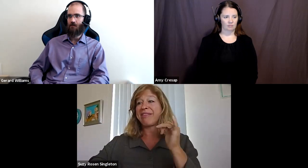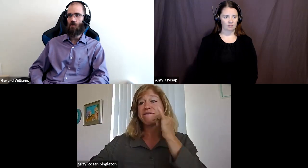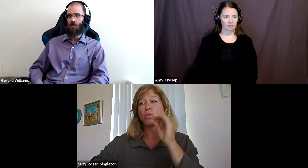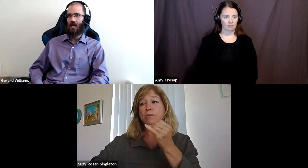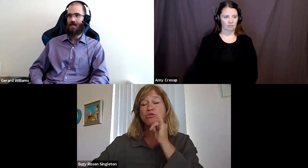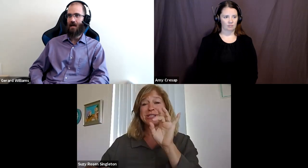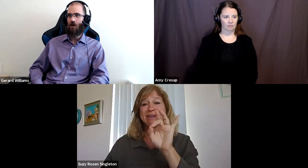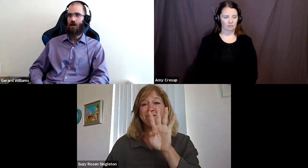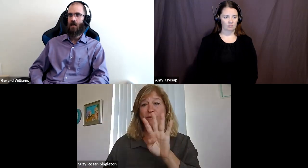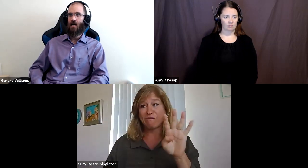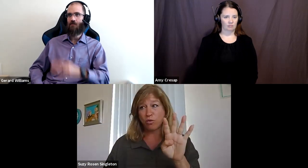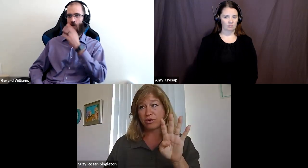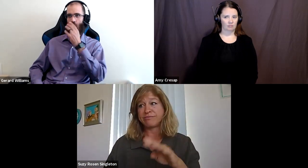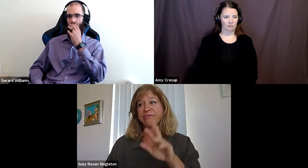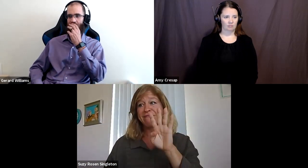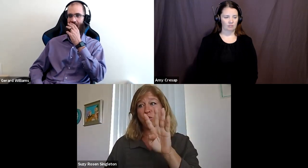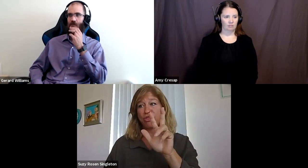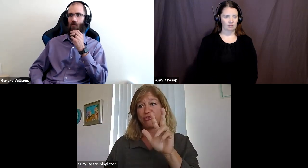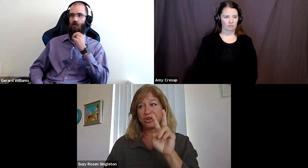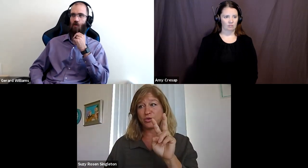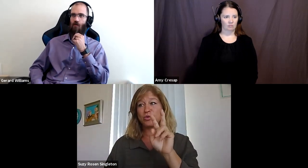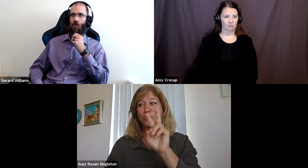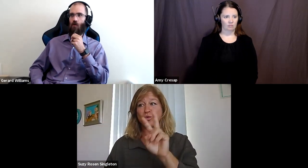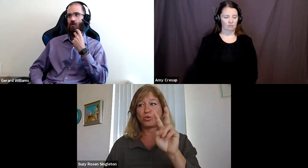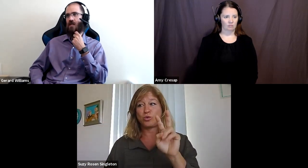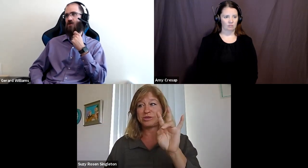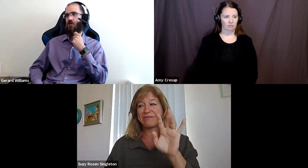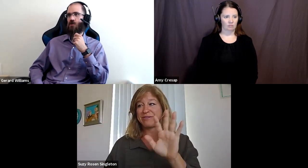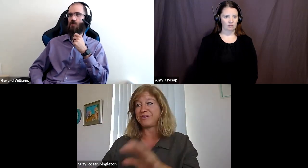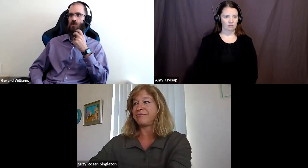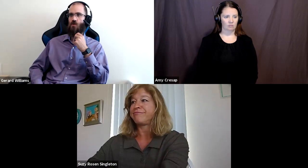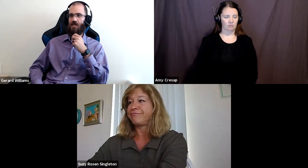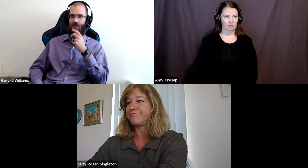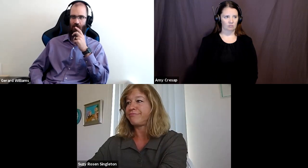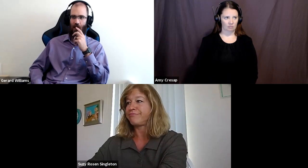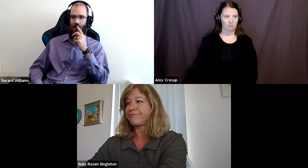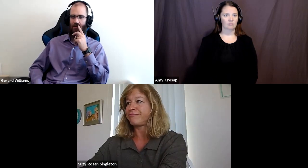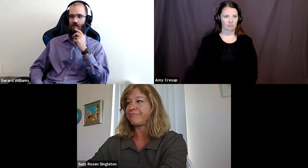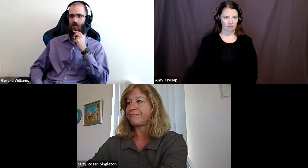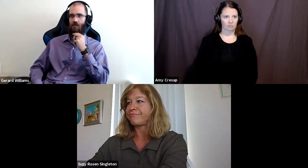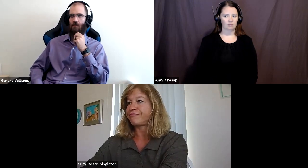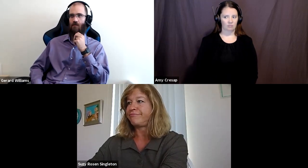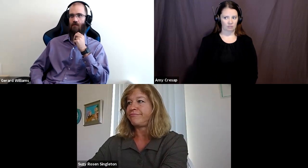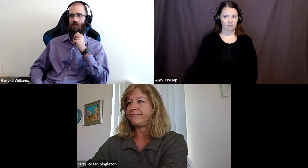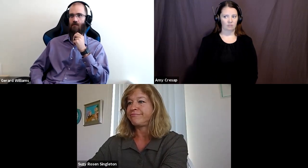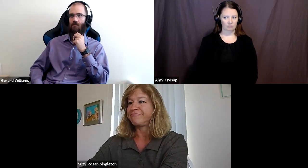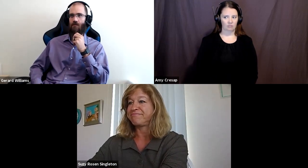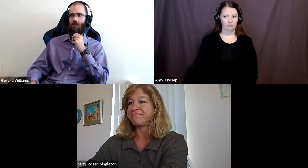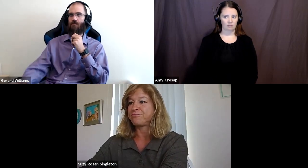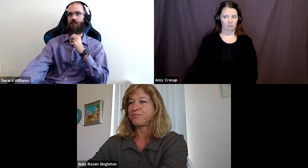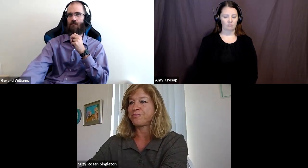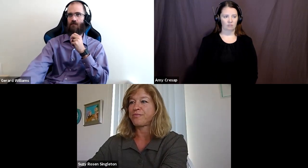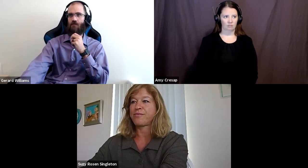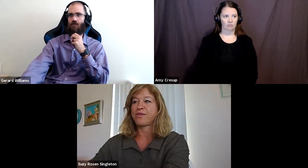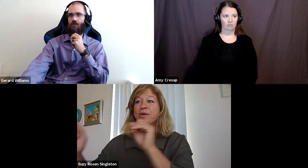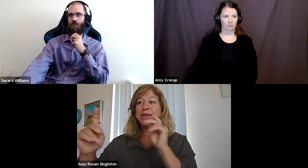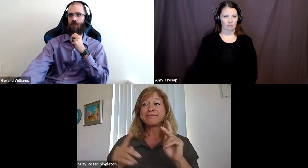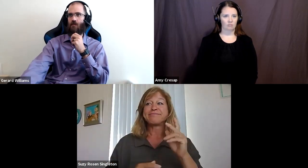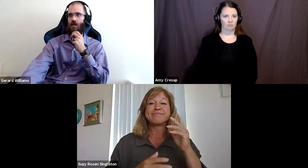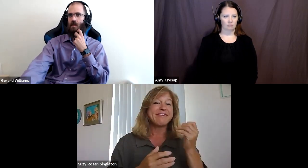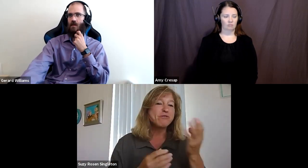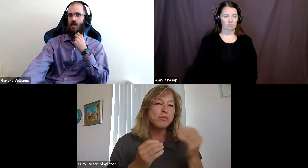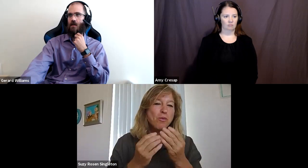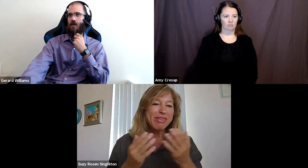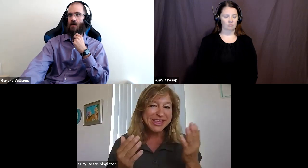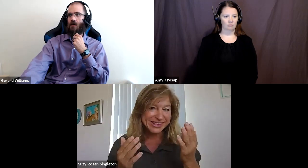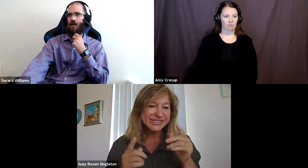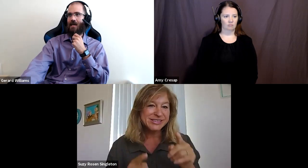If you use ASL the phone number is 844-432-2275. And